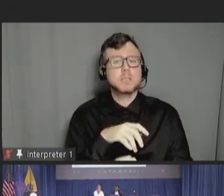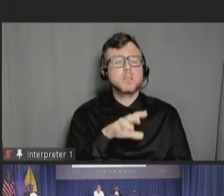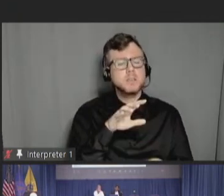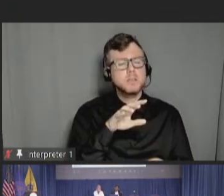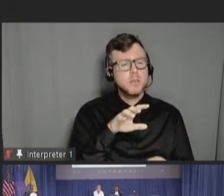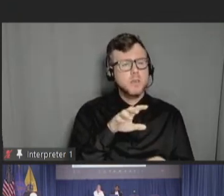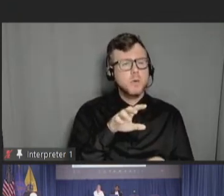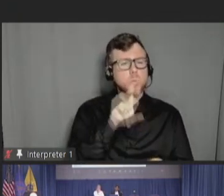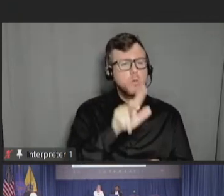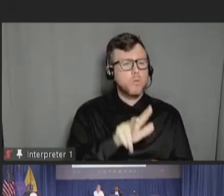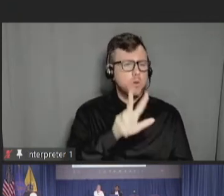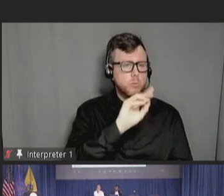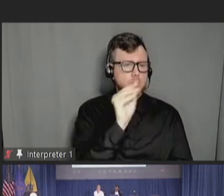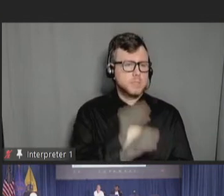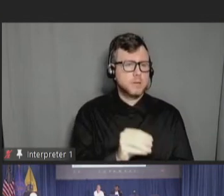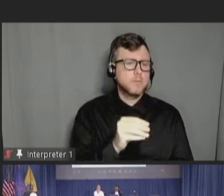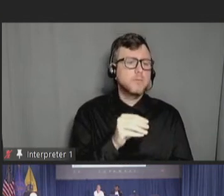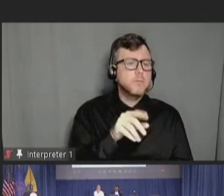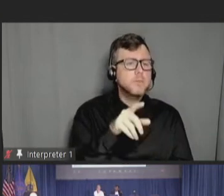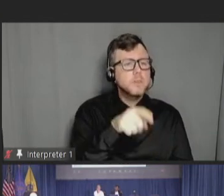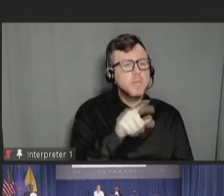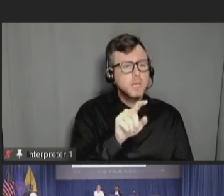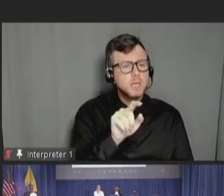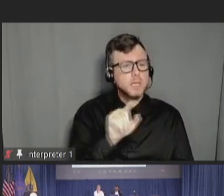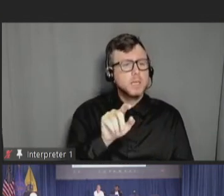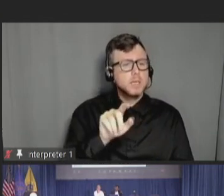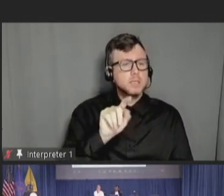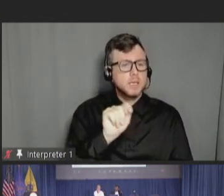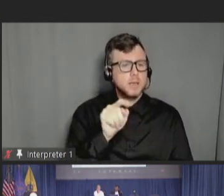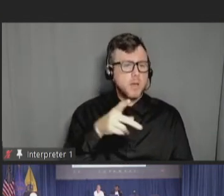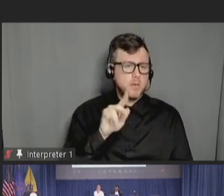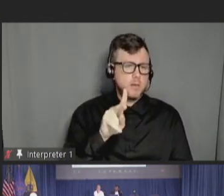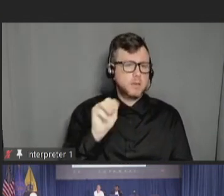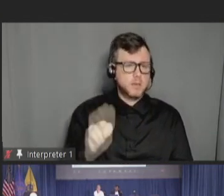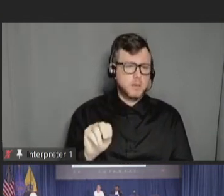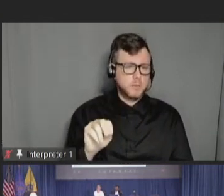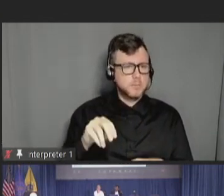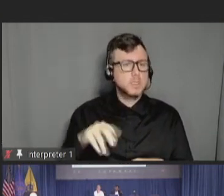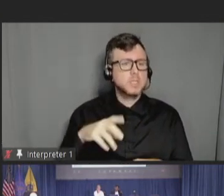Treponema pallidum genome encodes for the surface-exposed antigens, they are all known